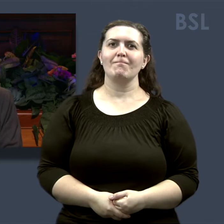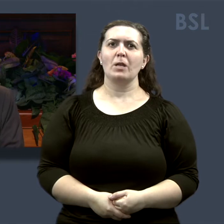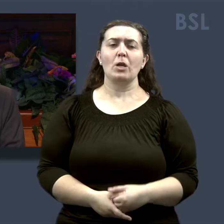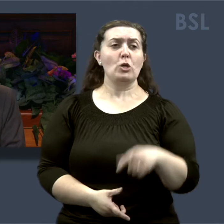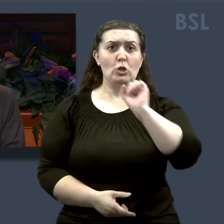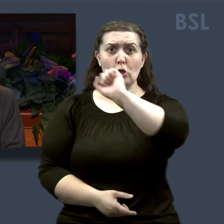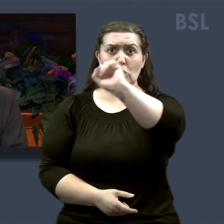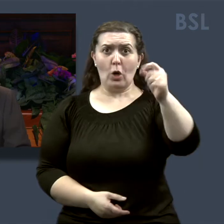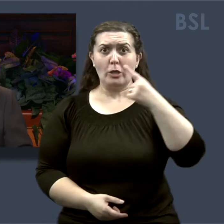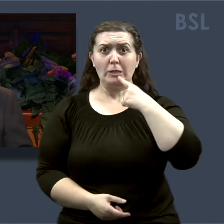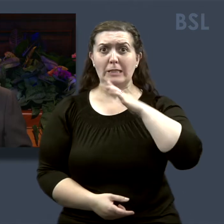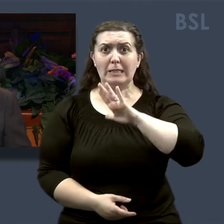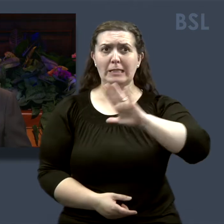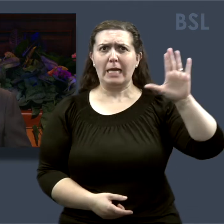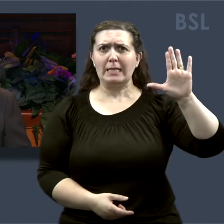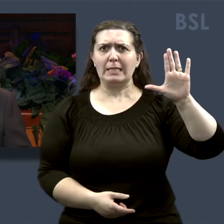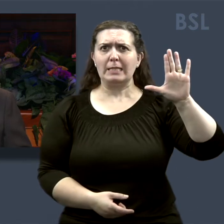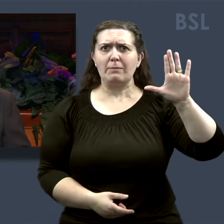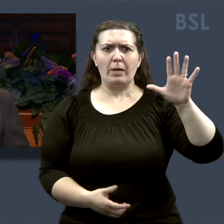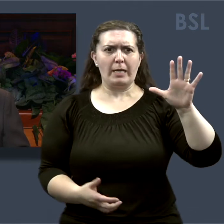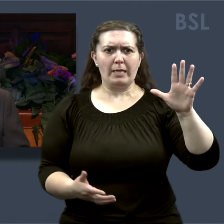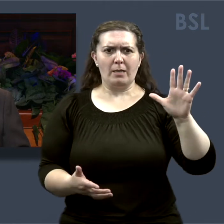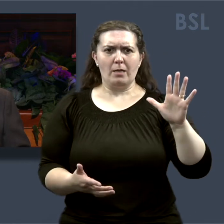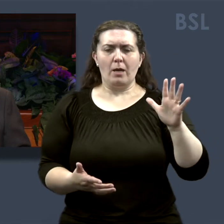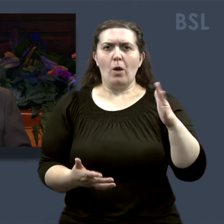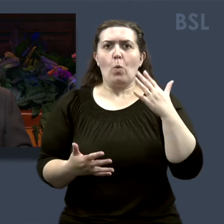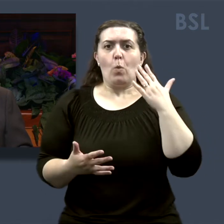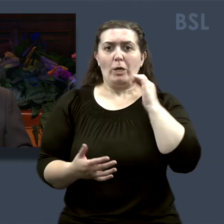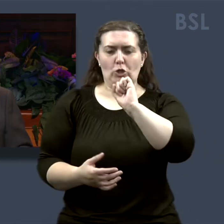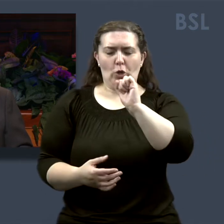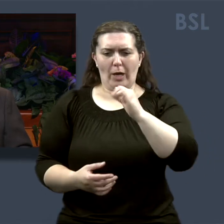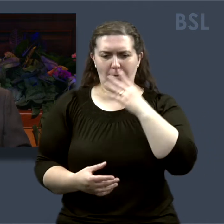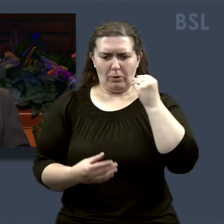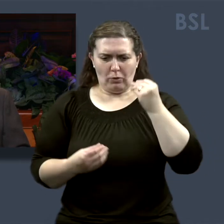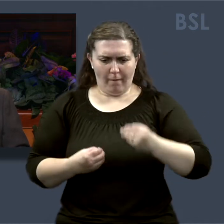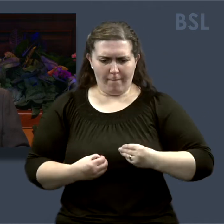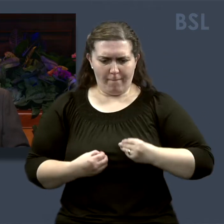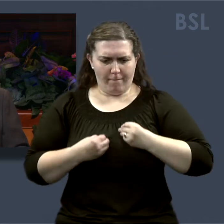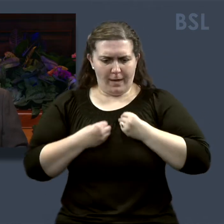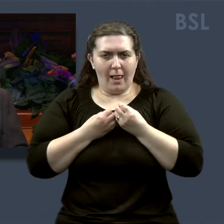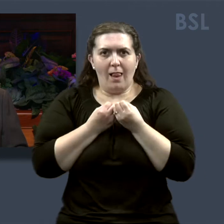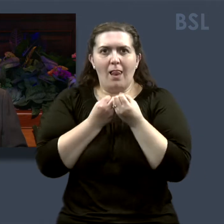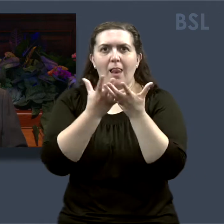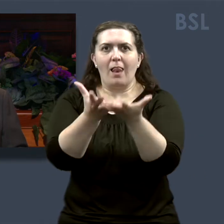You bear your testimony when you share spiritual feelings with others.